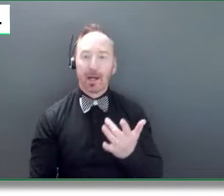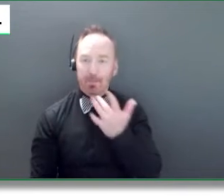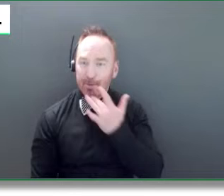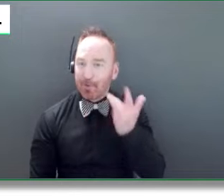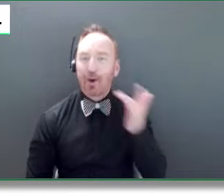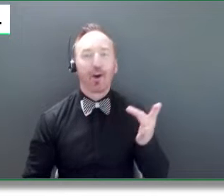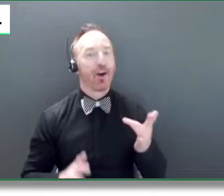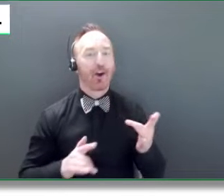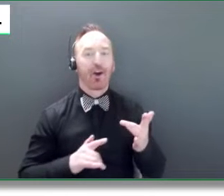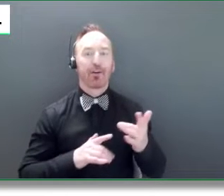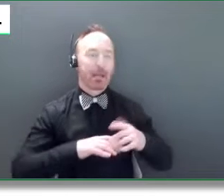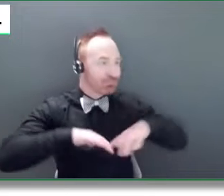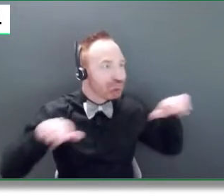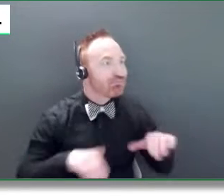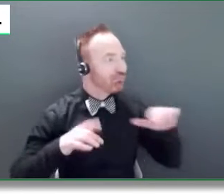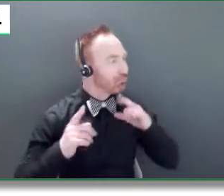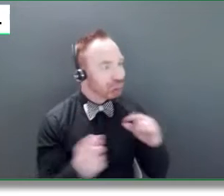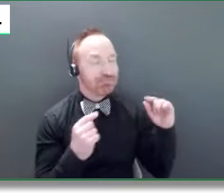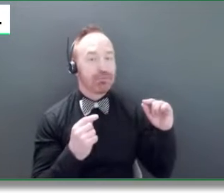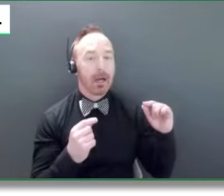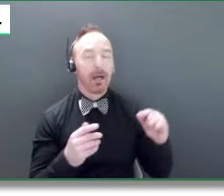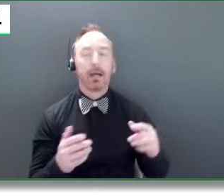Some of the specialized adaptive equipment that we heard about in our